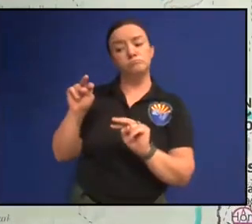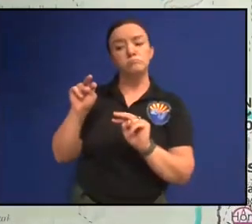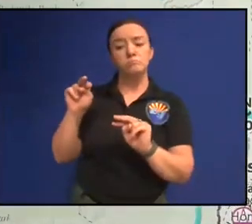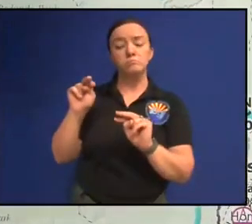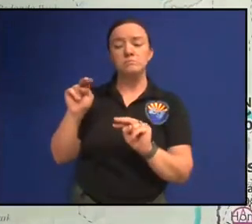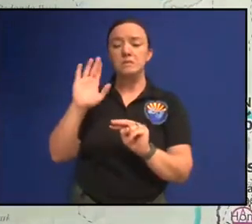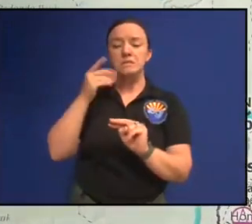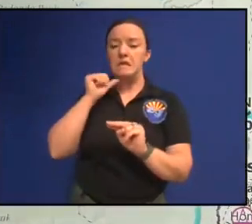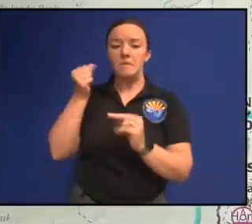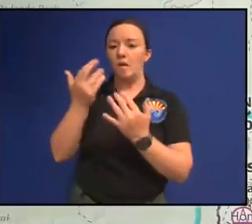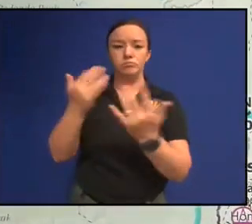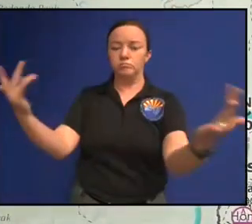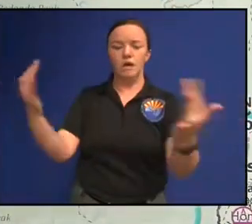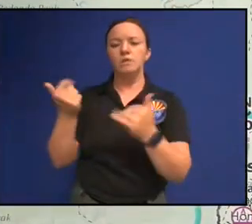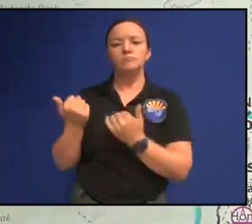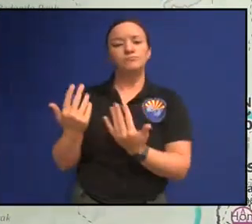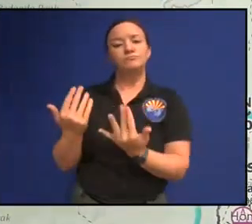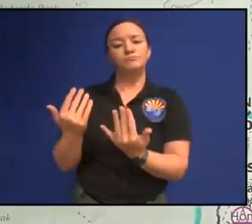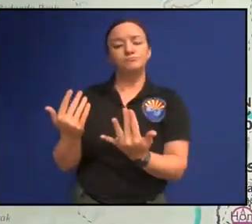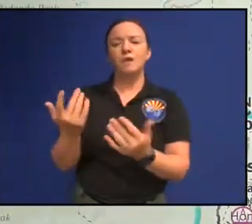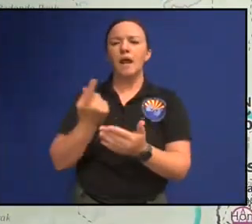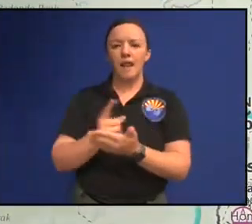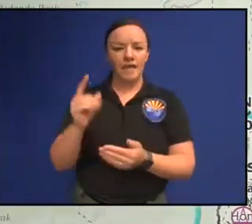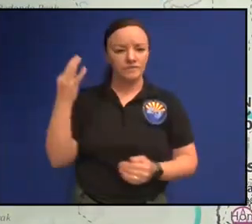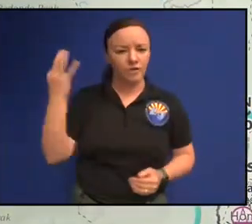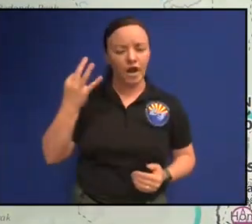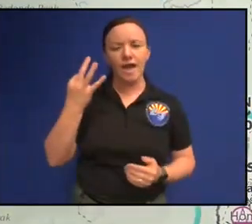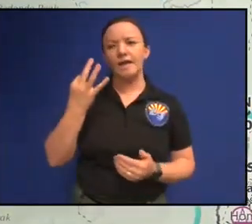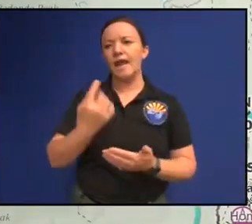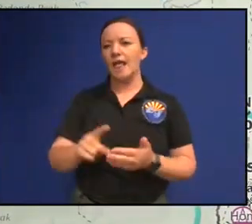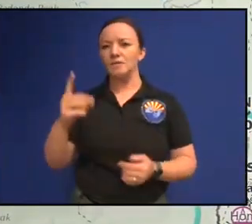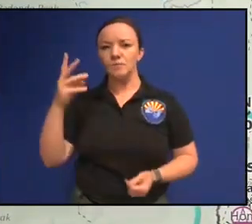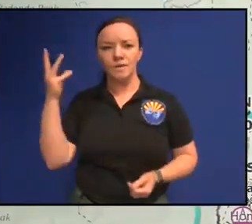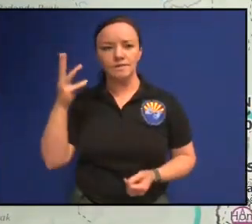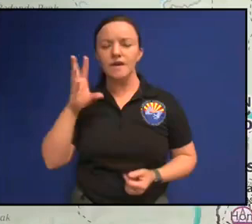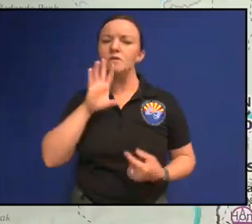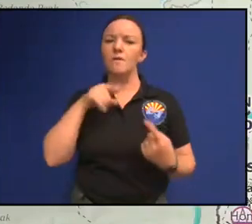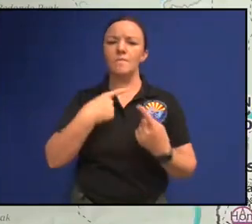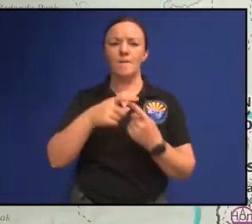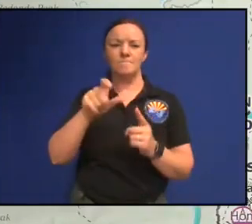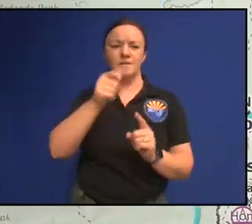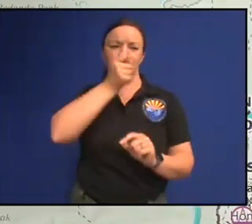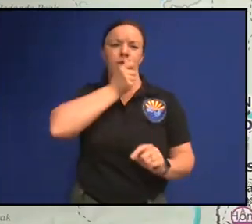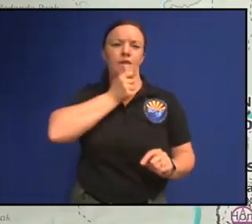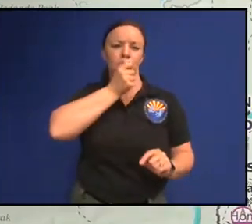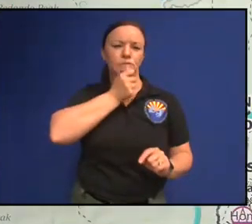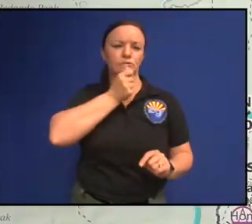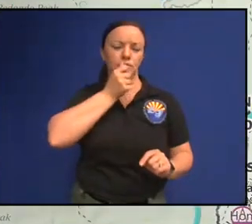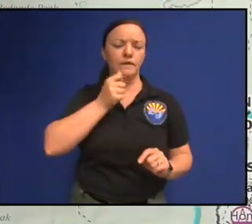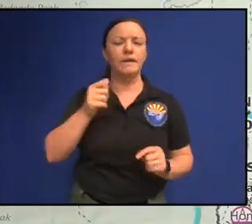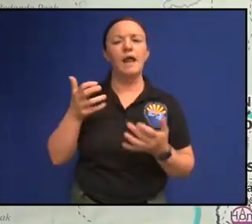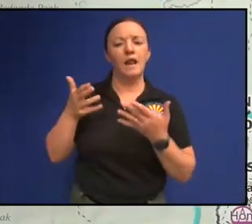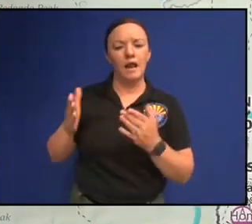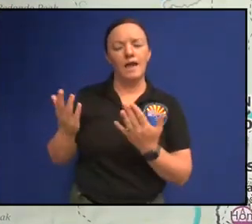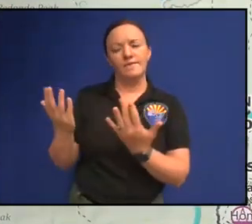THE WEDNESDAY BEFORE THAT WITH OUR MEETINGS OF BEING VERY PATIENT WITH THE FIRE ON THE LANDSCAPE OUT THERE